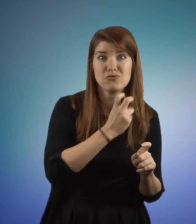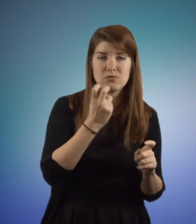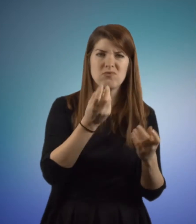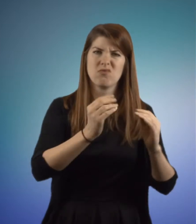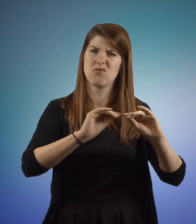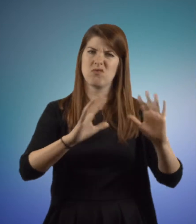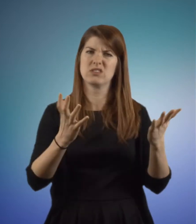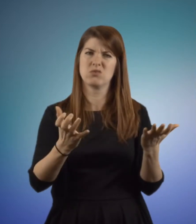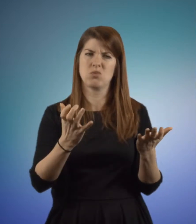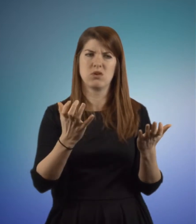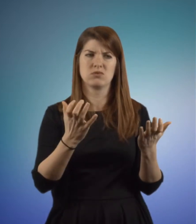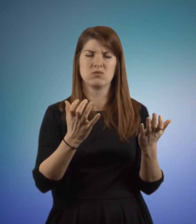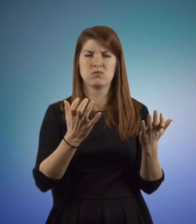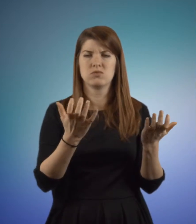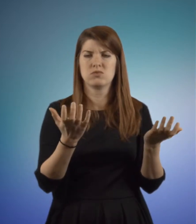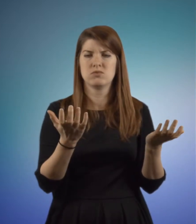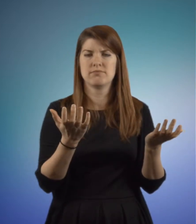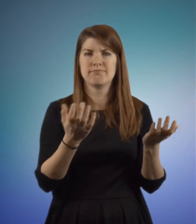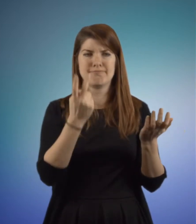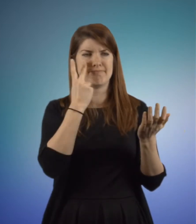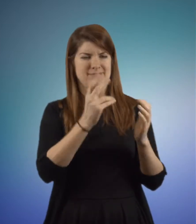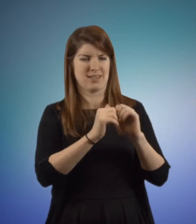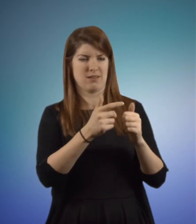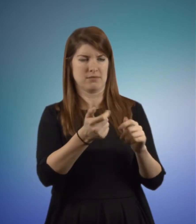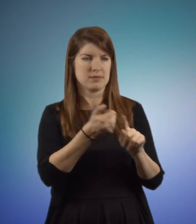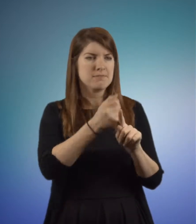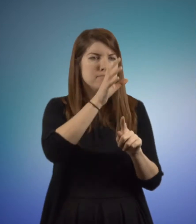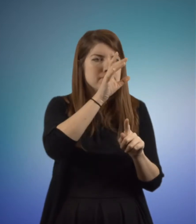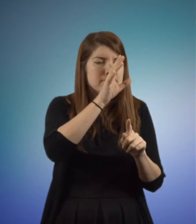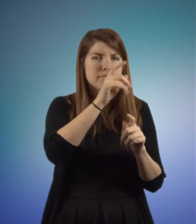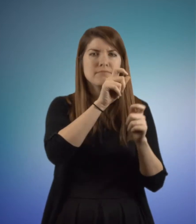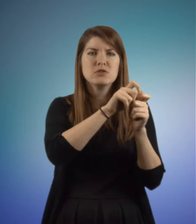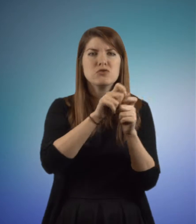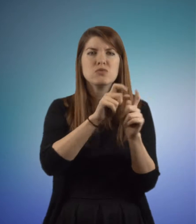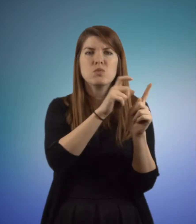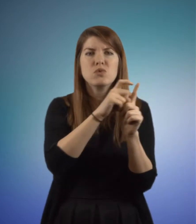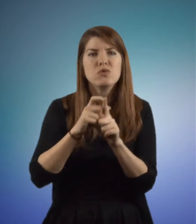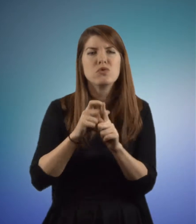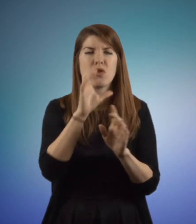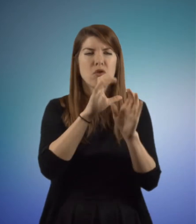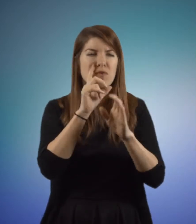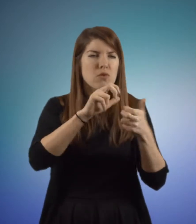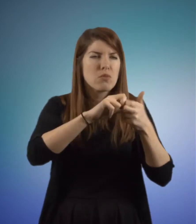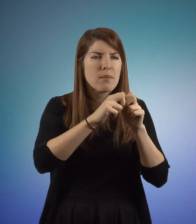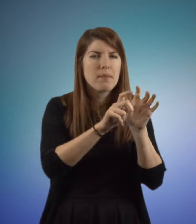you want to be able to see how they pronounce certain words to look for problems that that will need to be worked on.